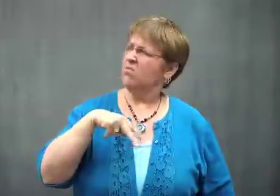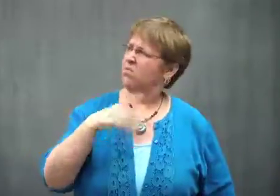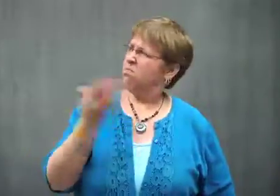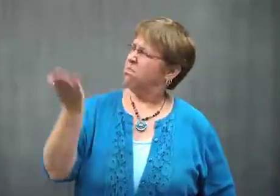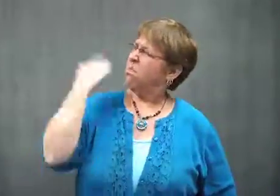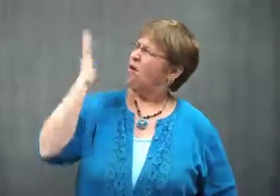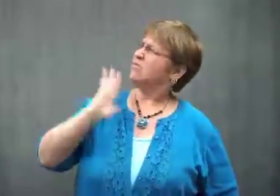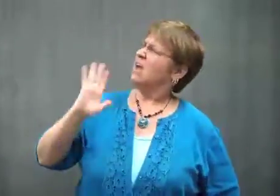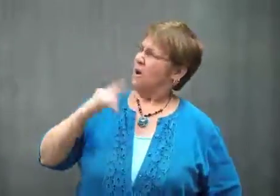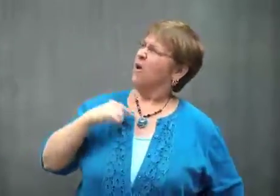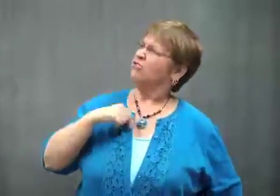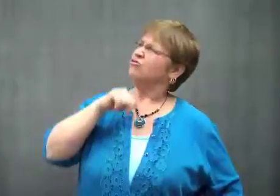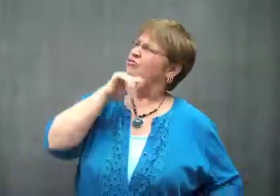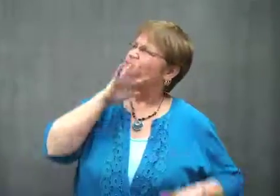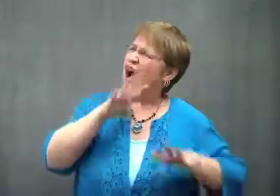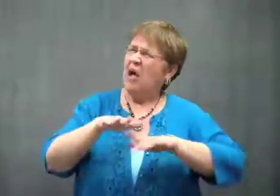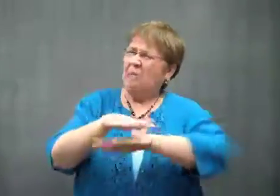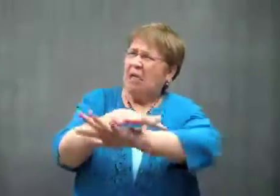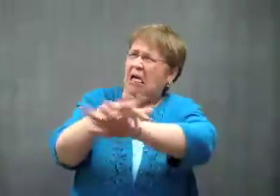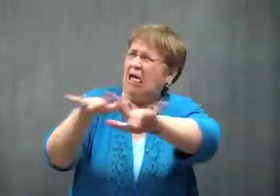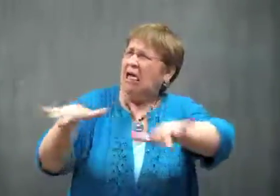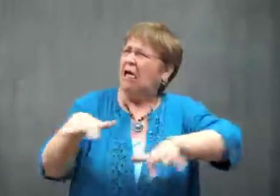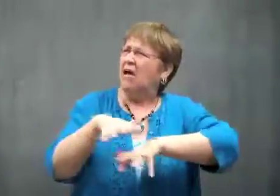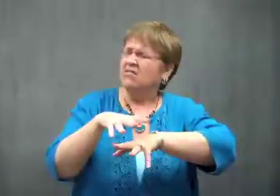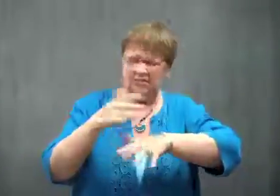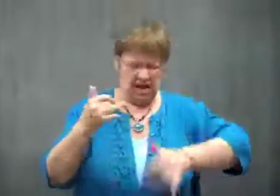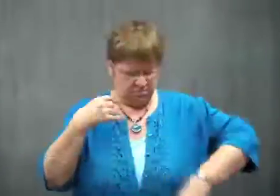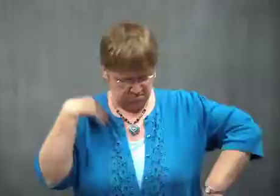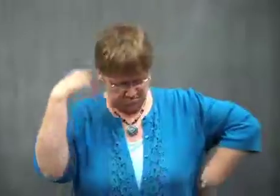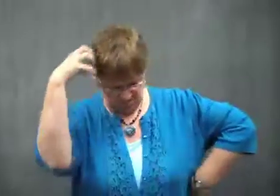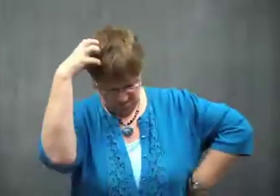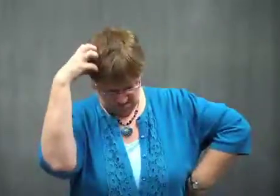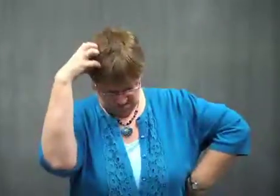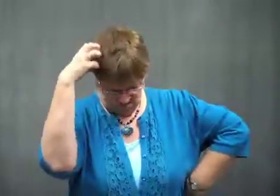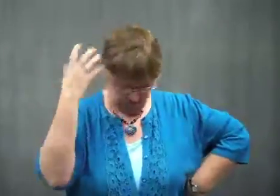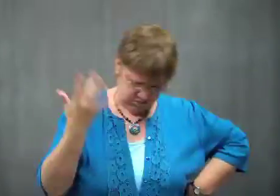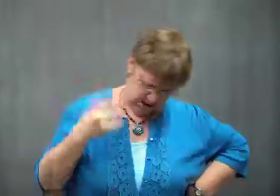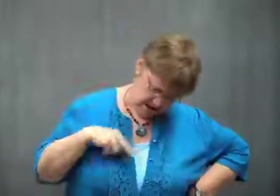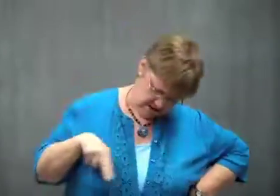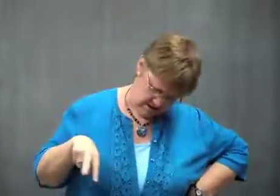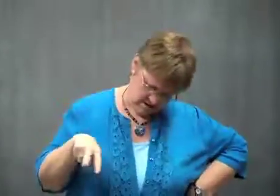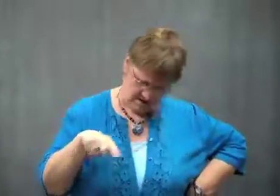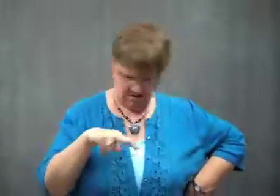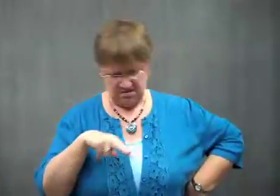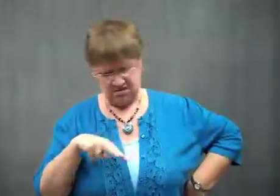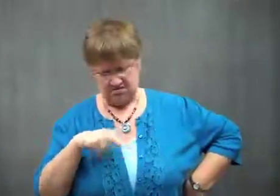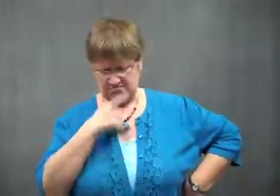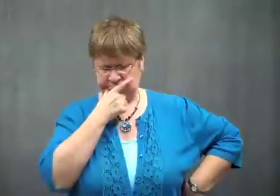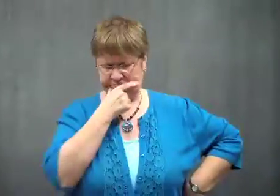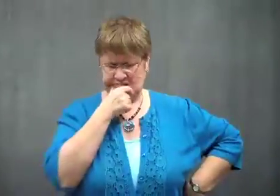Years ago it was dirty and sort of cloudy.